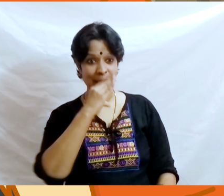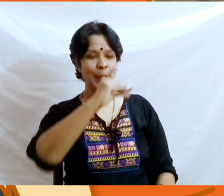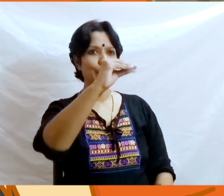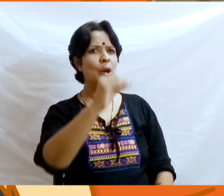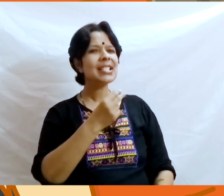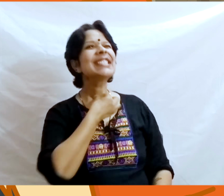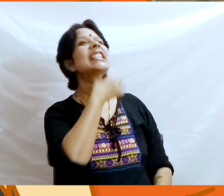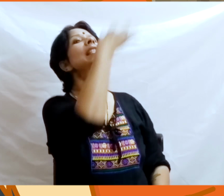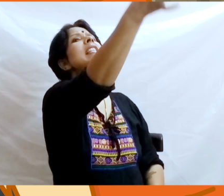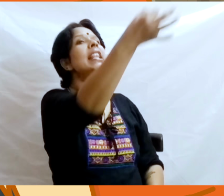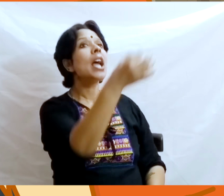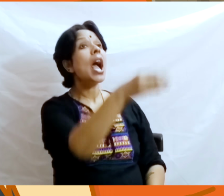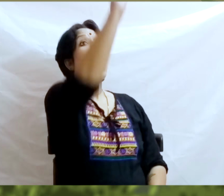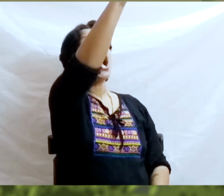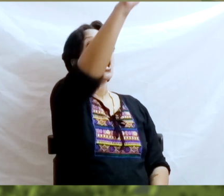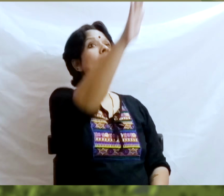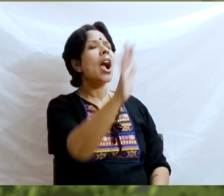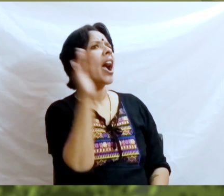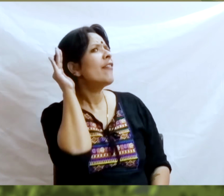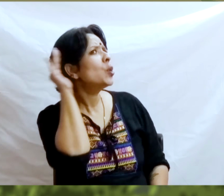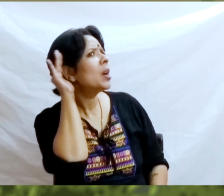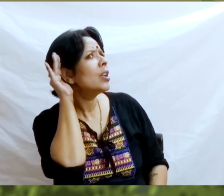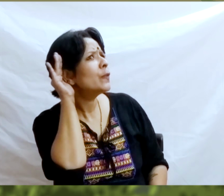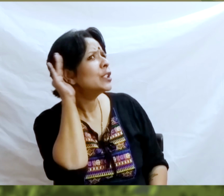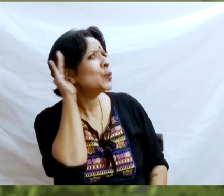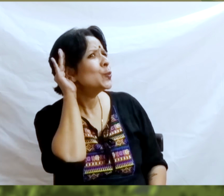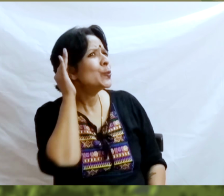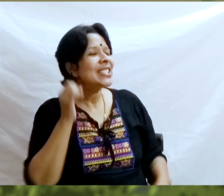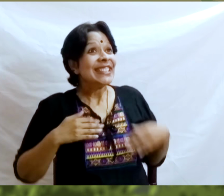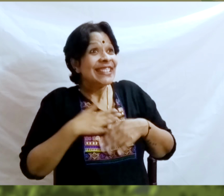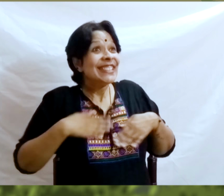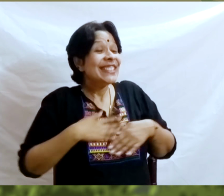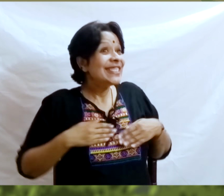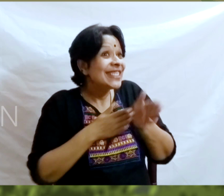“Have you heard of the wonderful news?” cried the Fox in a very joyous and excited manner?